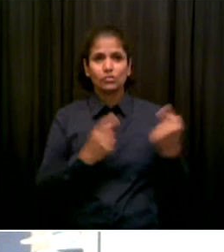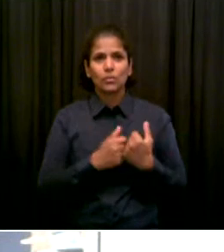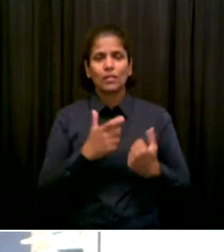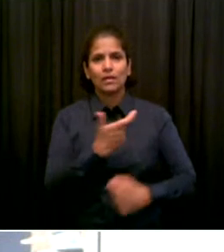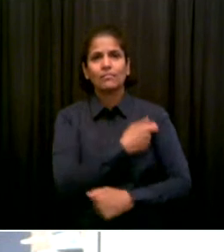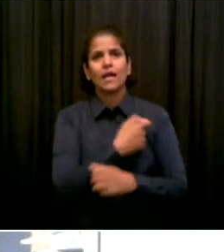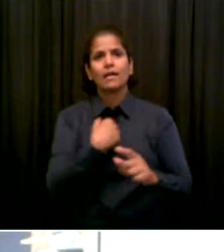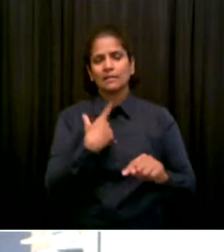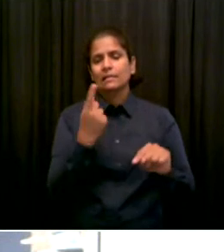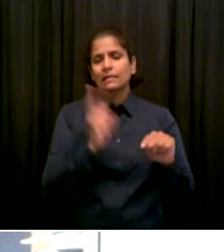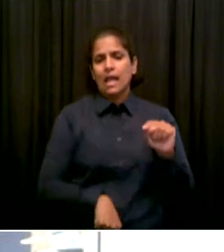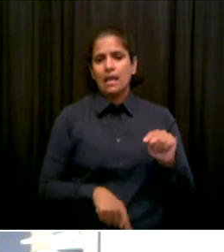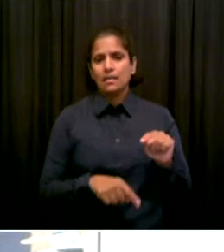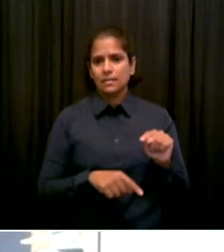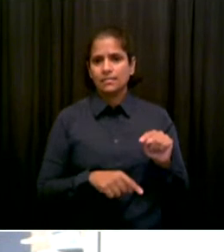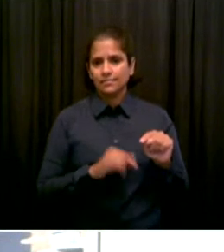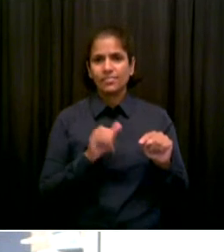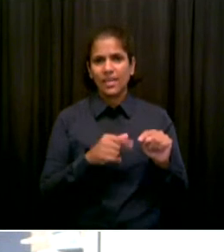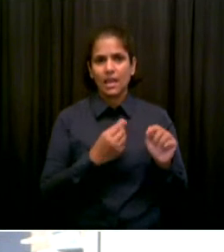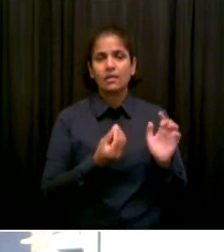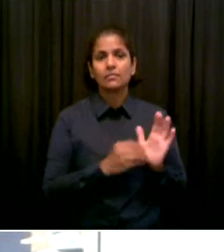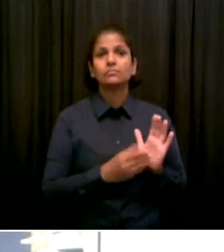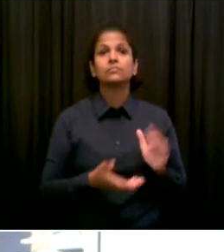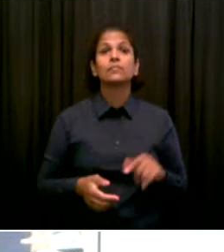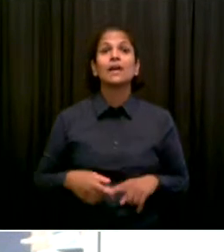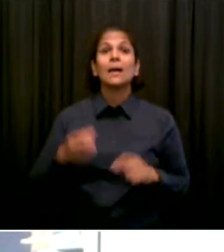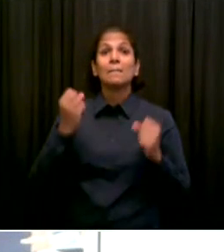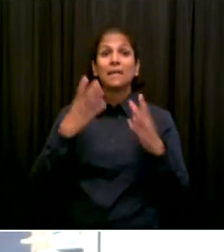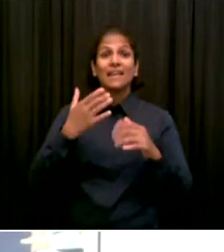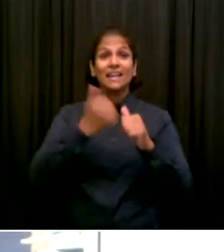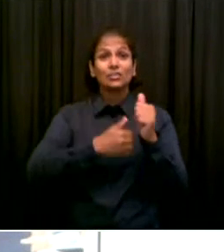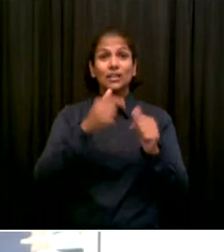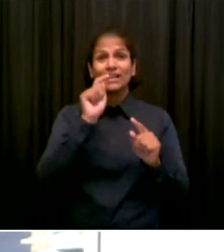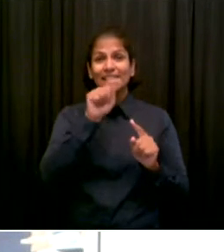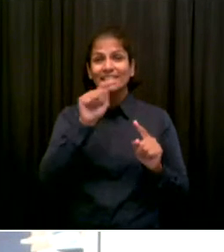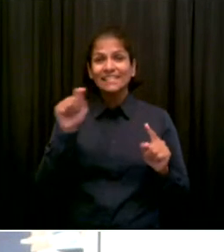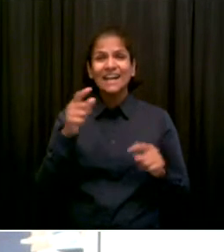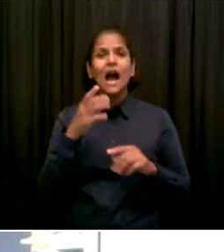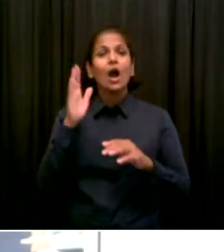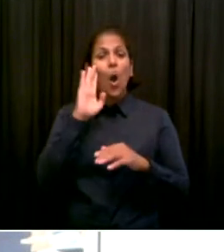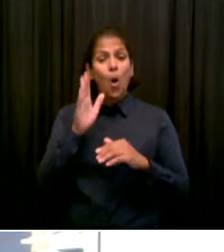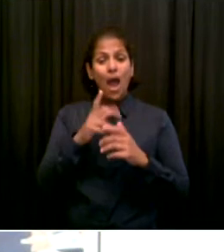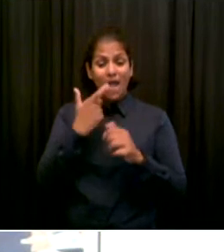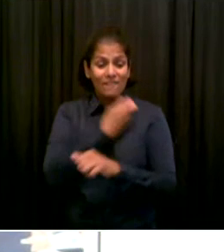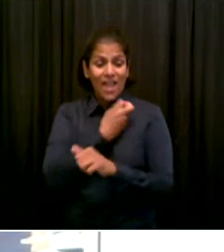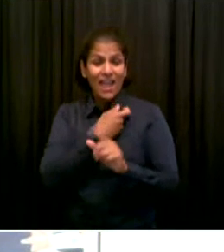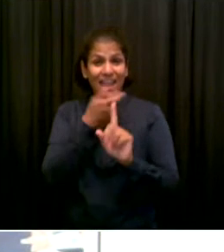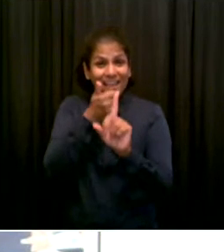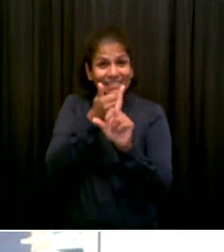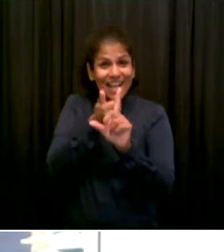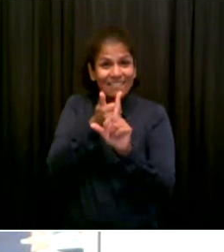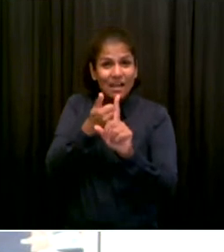OF THE VACCINE. BUT IMPORTANTLY, SUCH THAT